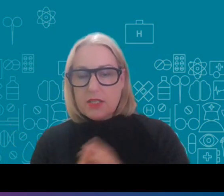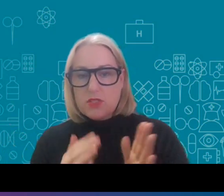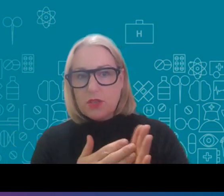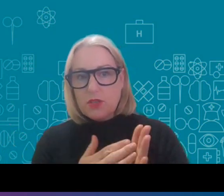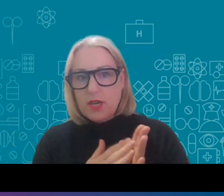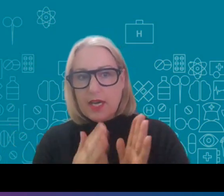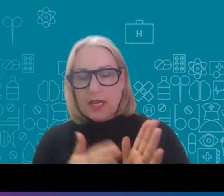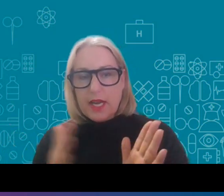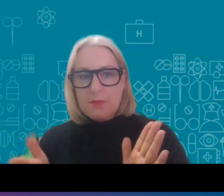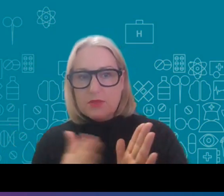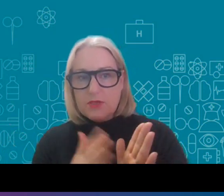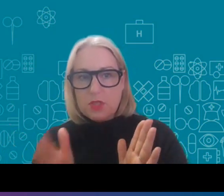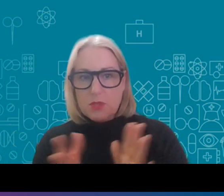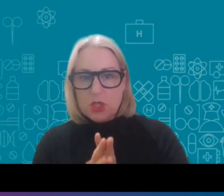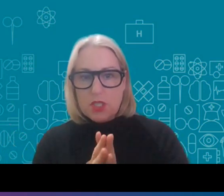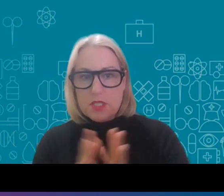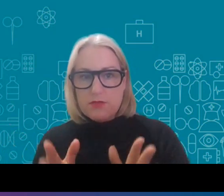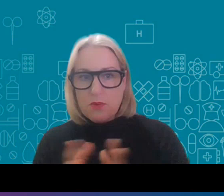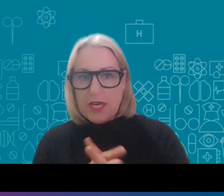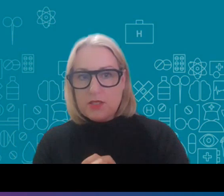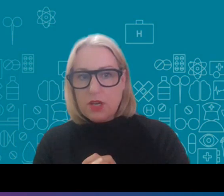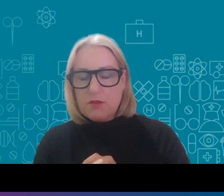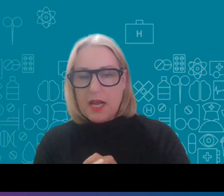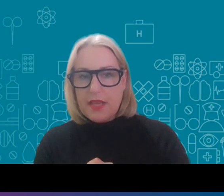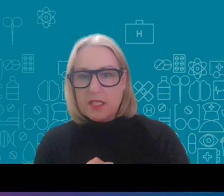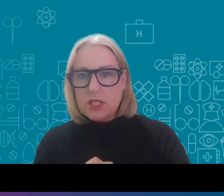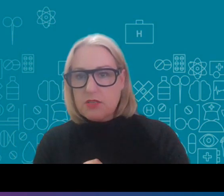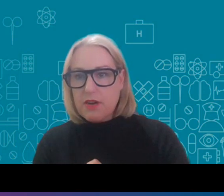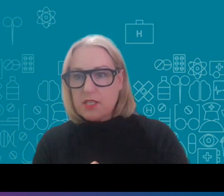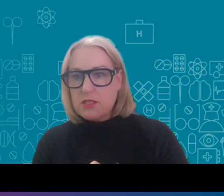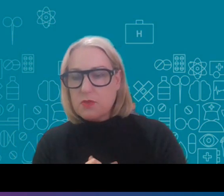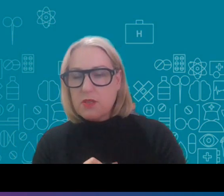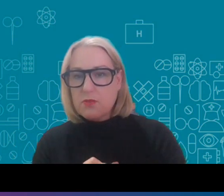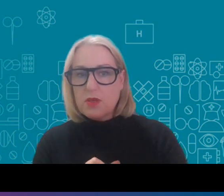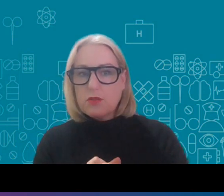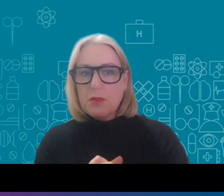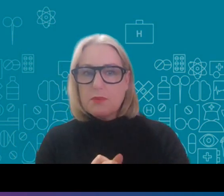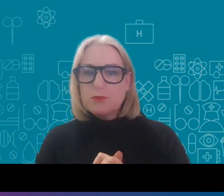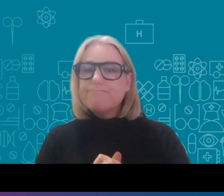So a couple of different opportunities and different ways to go about that in your interactions with older people.